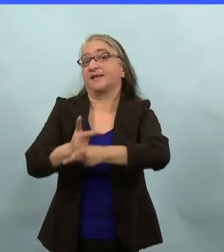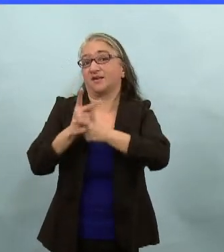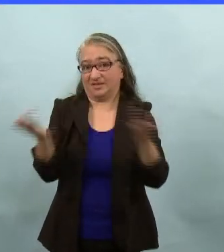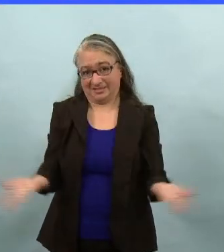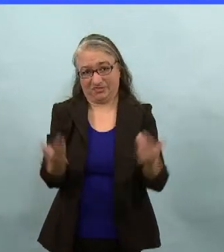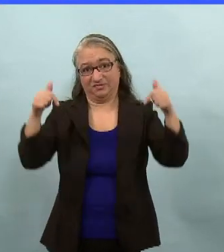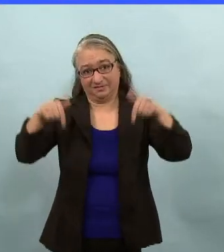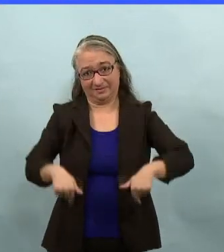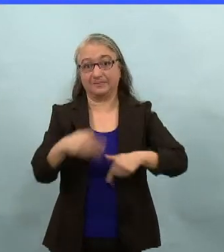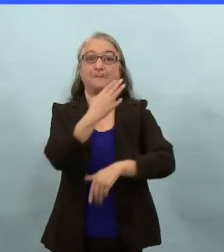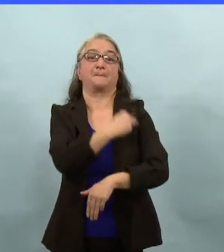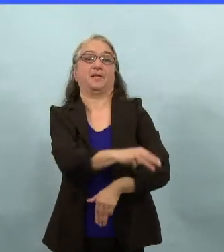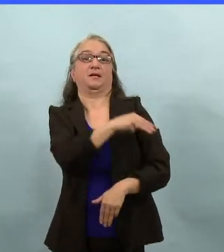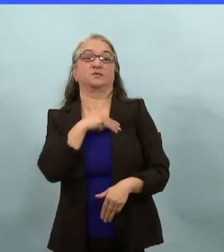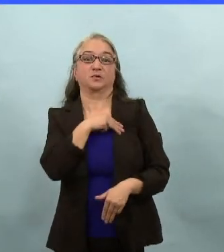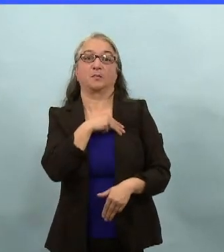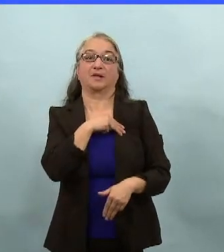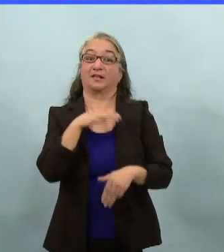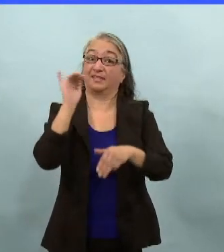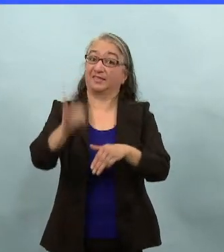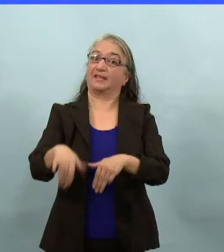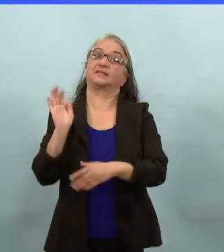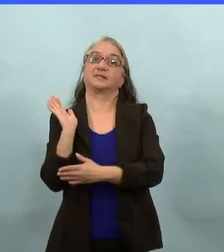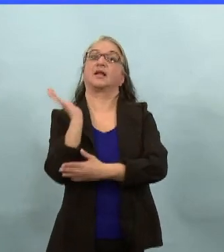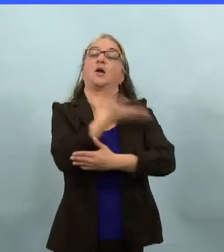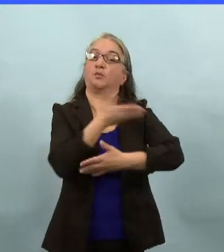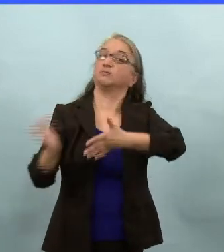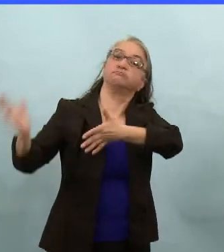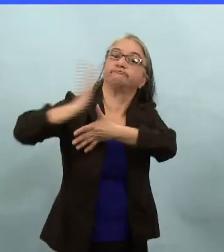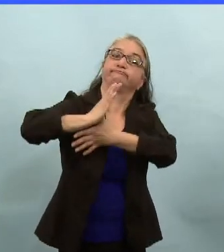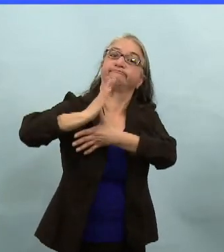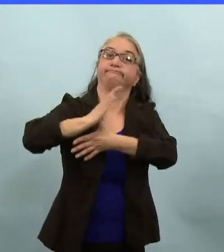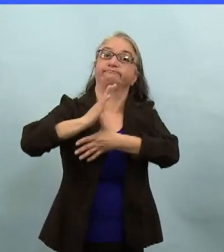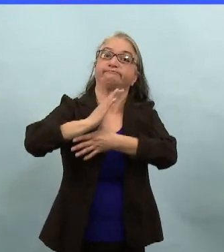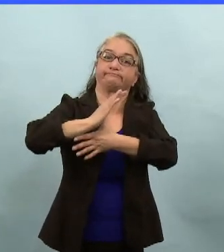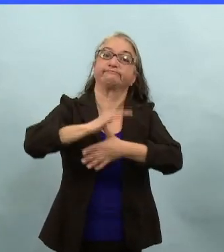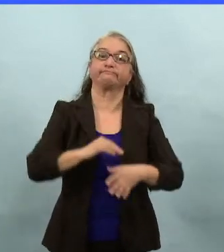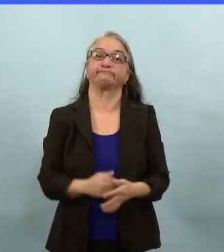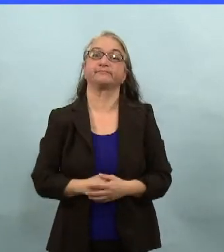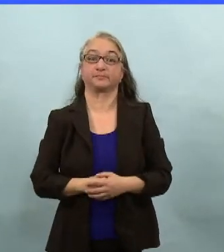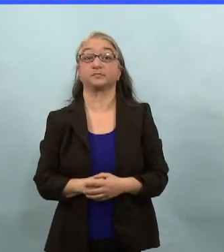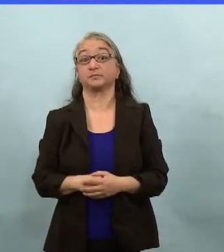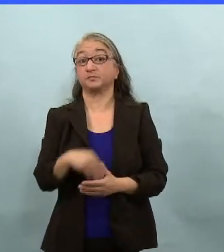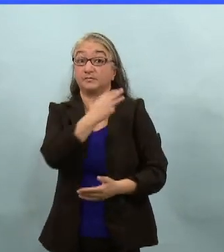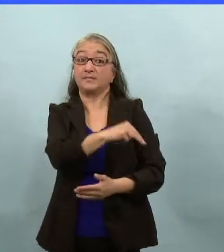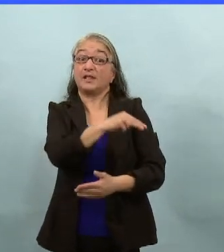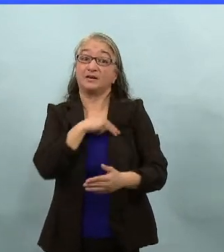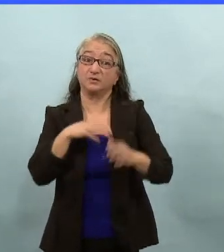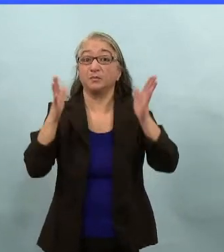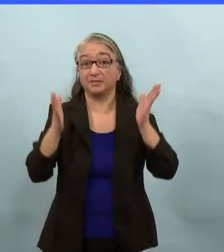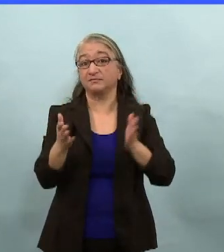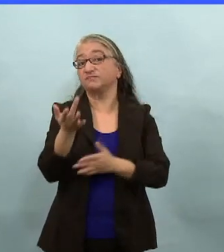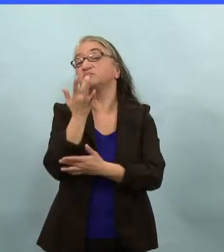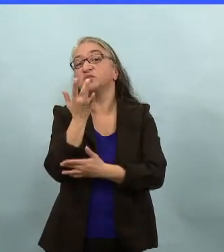that is the number one priority manitobans want to be here at home with their support system their